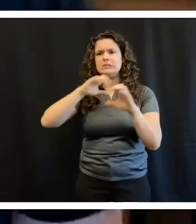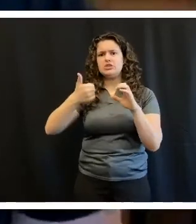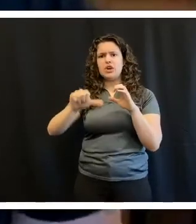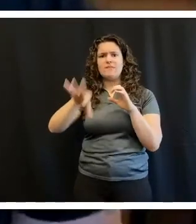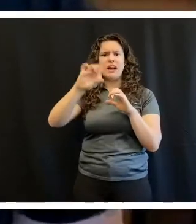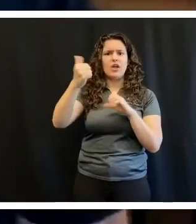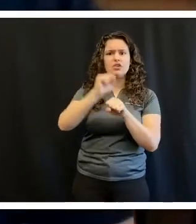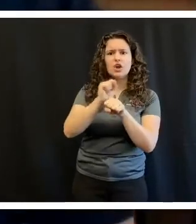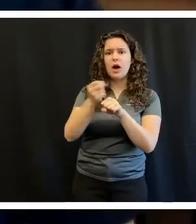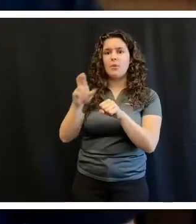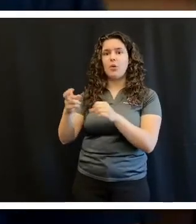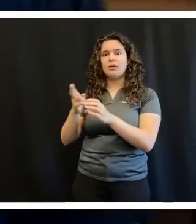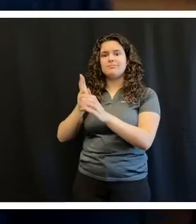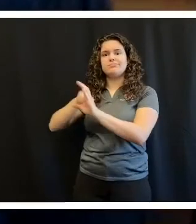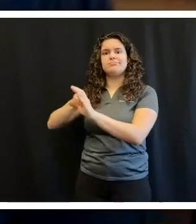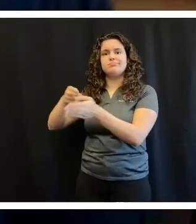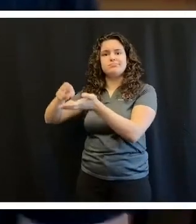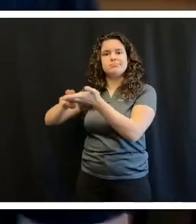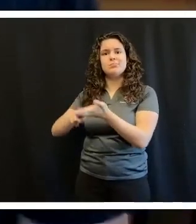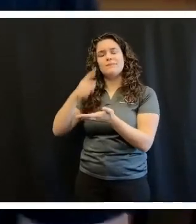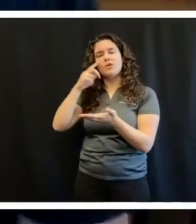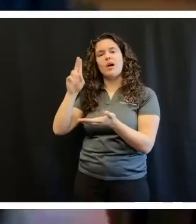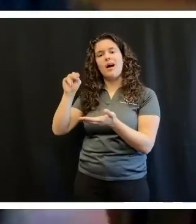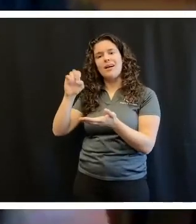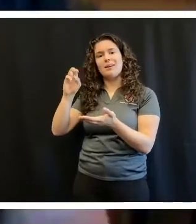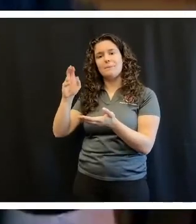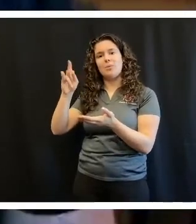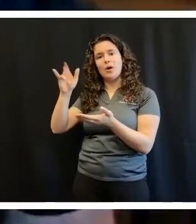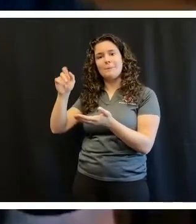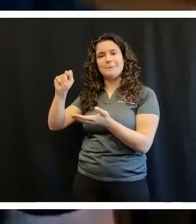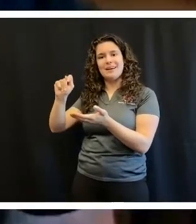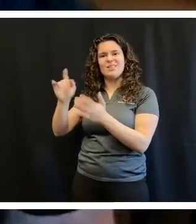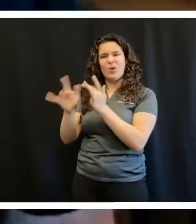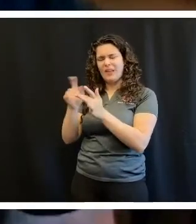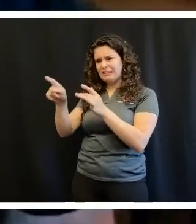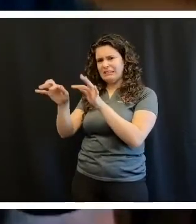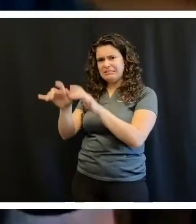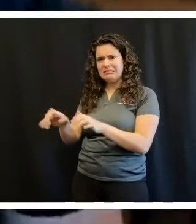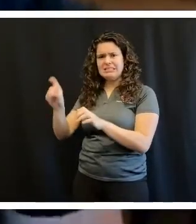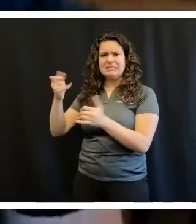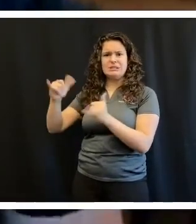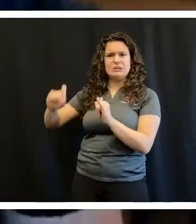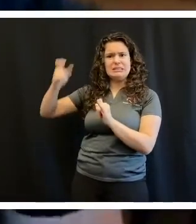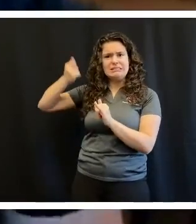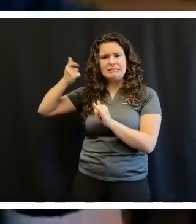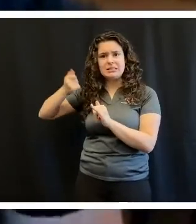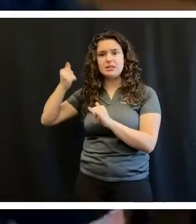It's a stressful time in the home. You've got other parents that may be having other external stresses in their life.